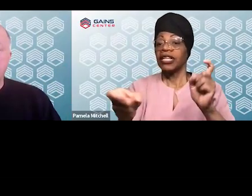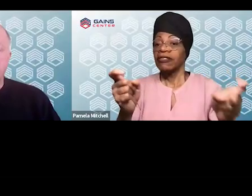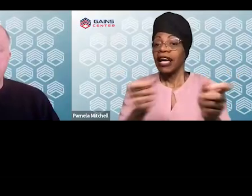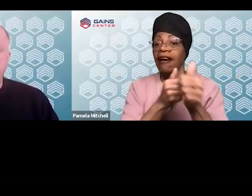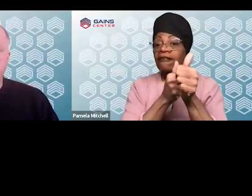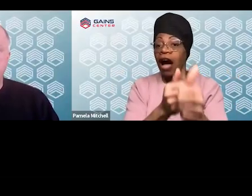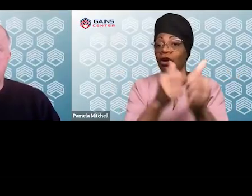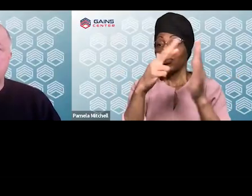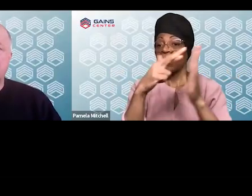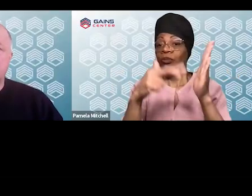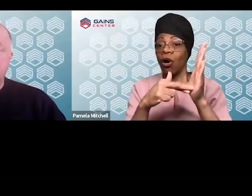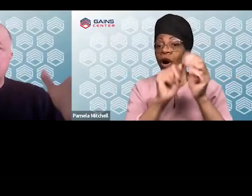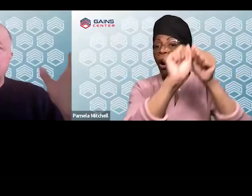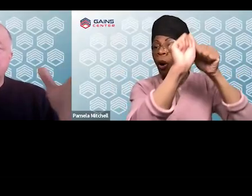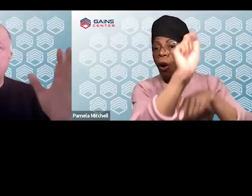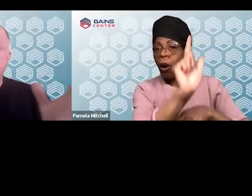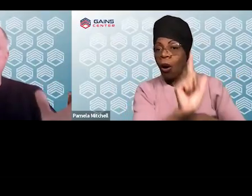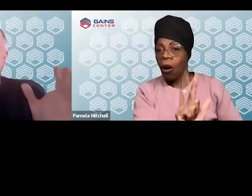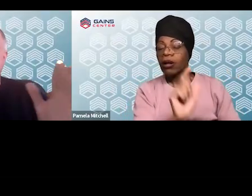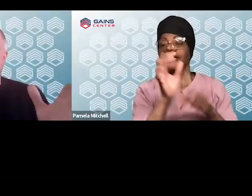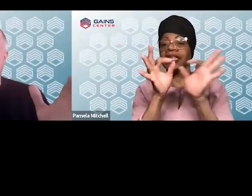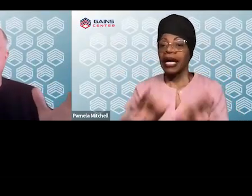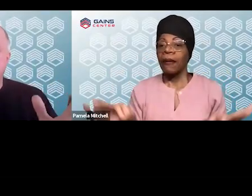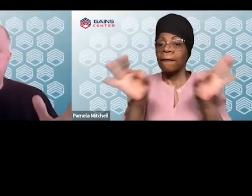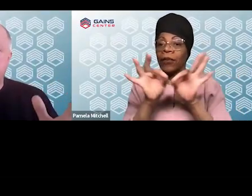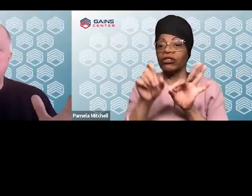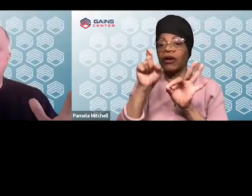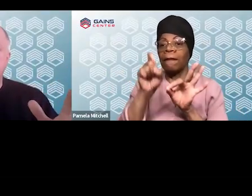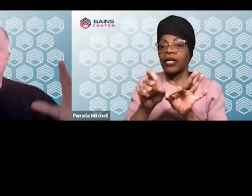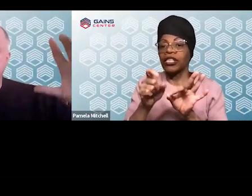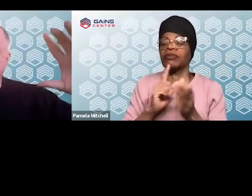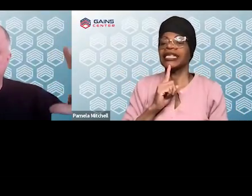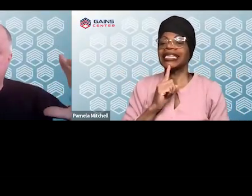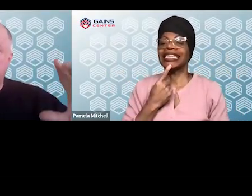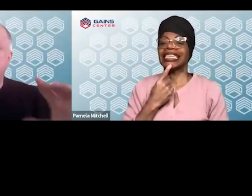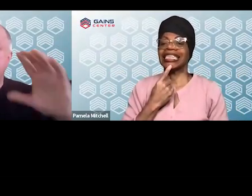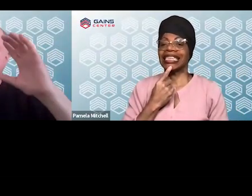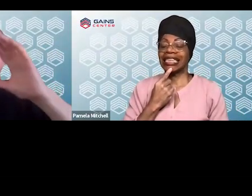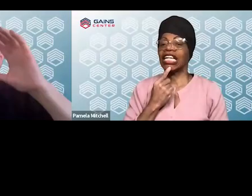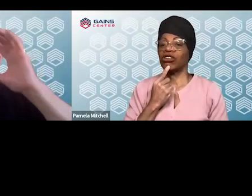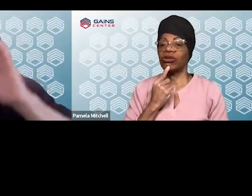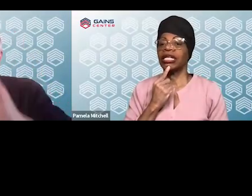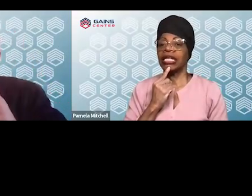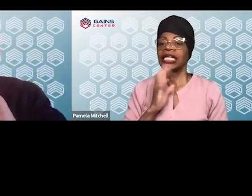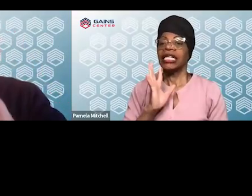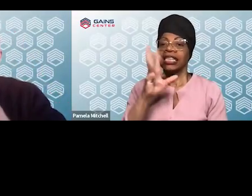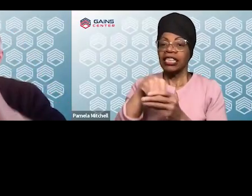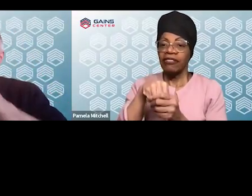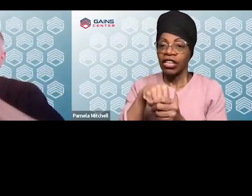all of those things are important so that this has to be a serious intervention that is clearly defined, clearly delivered,